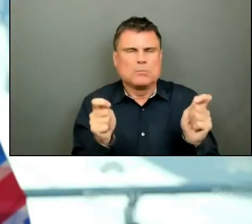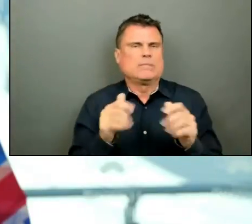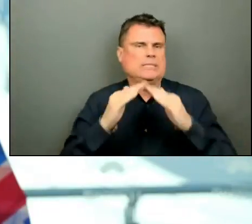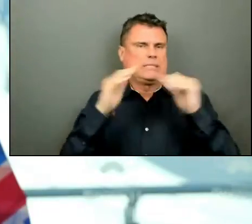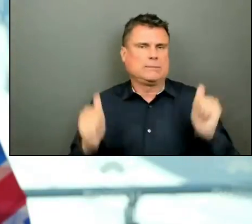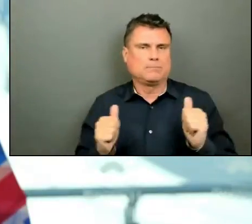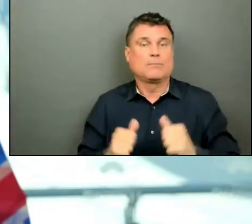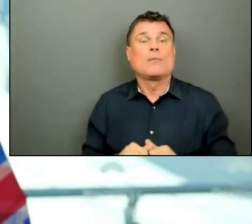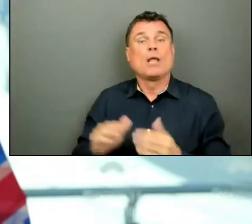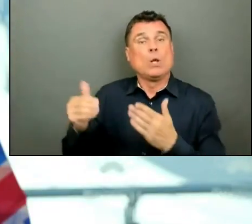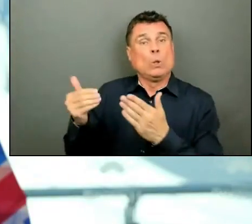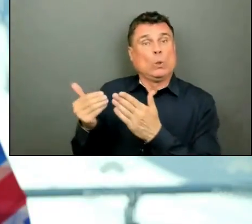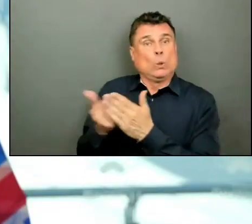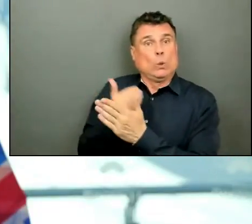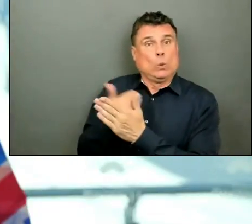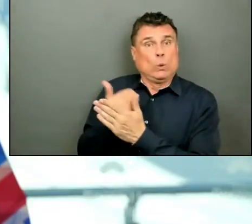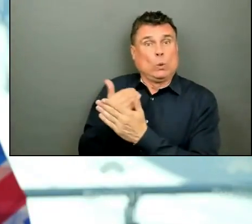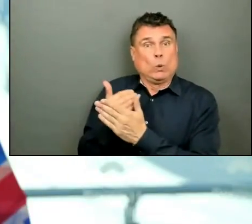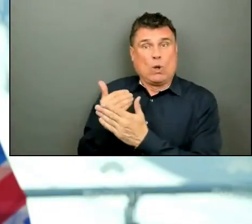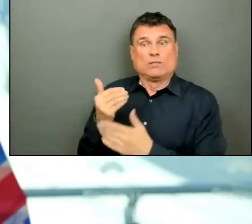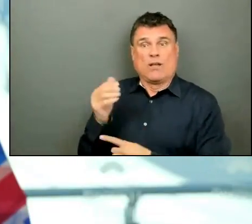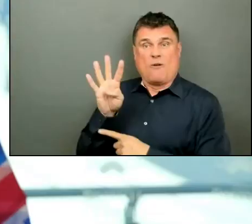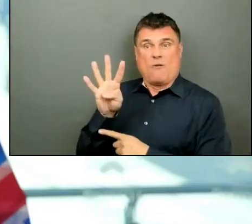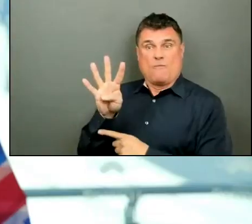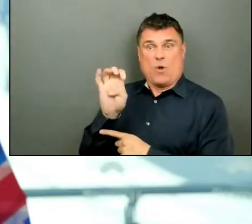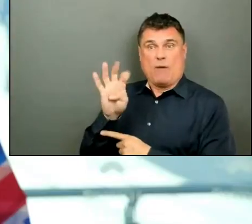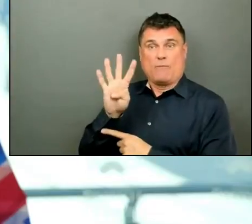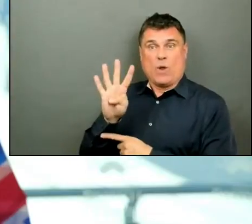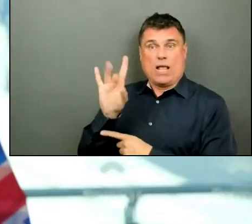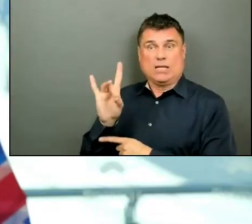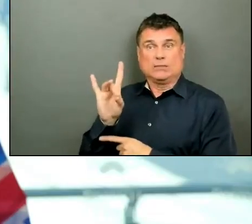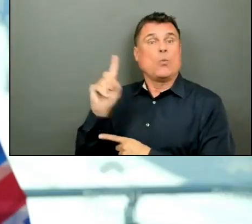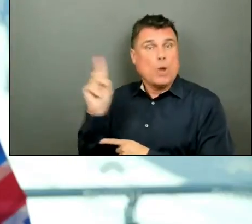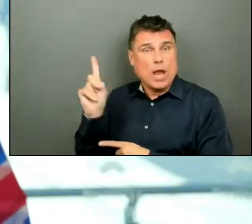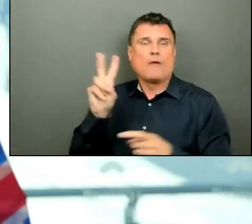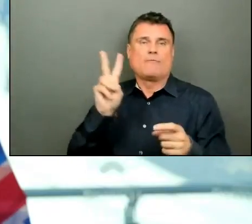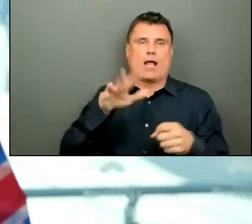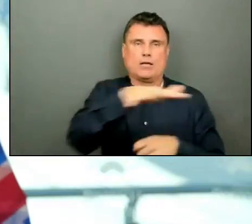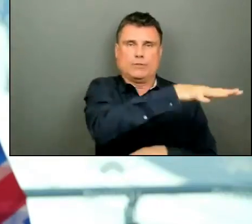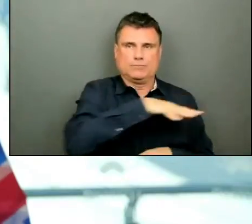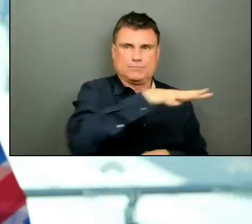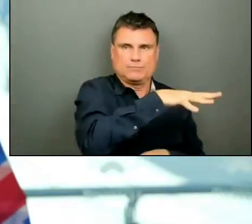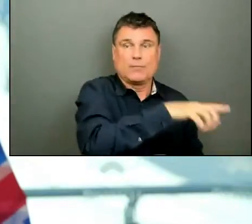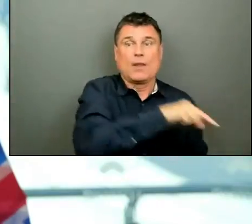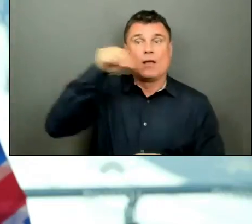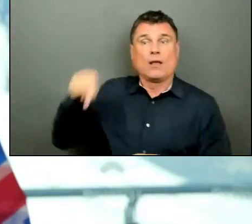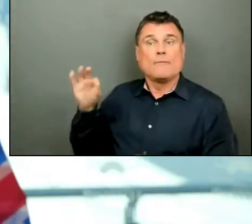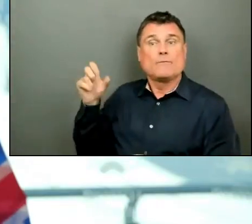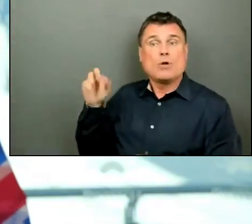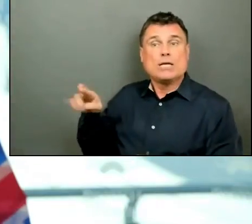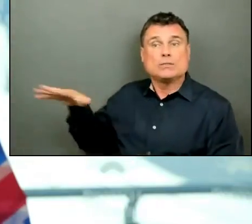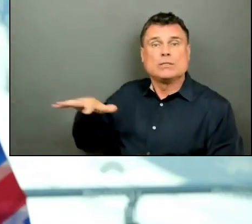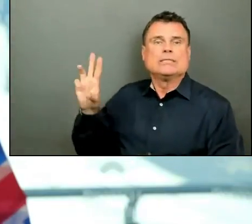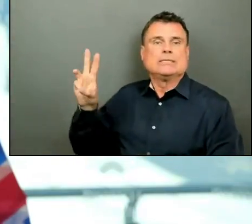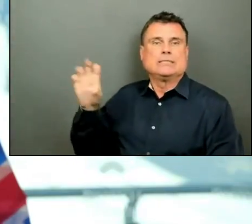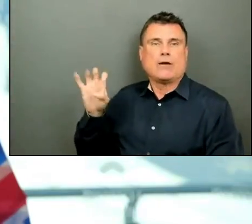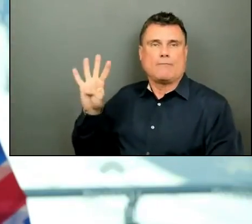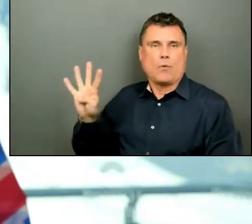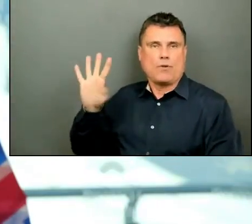were in the Vancouver coastal health region, 645 in the Frazier health region, 69 in